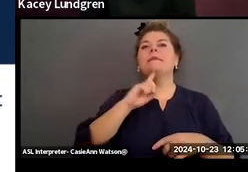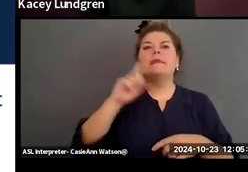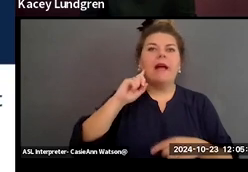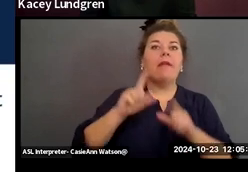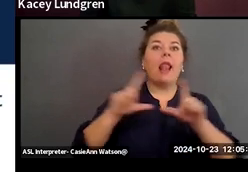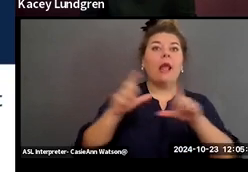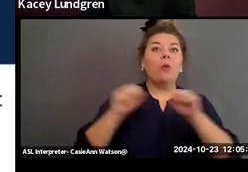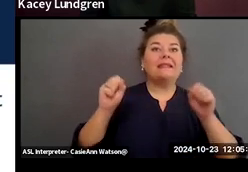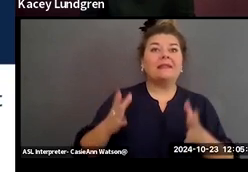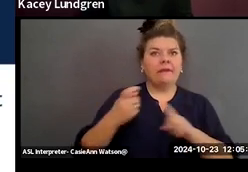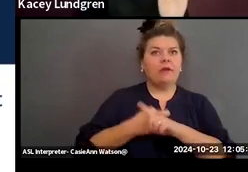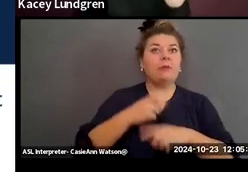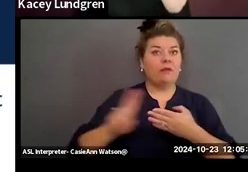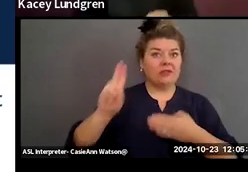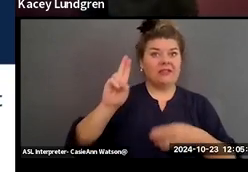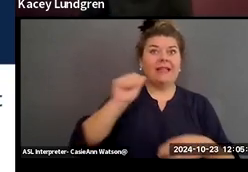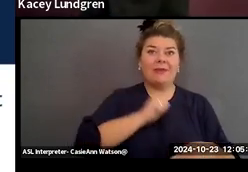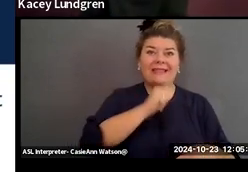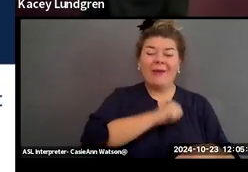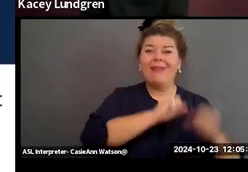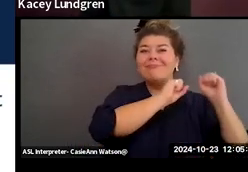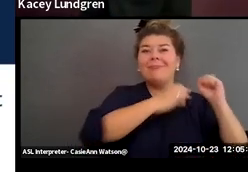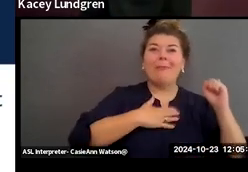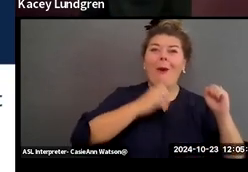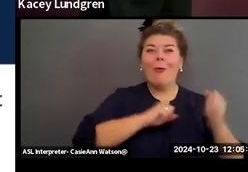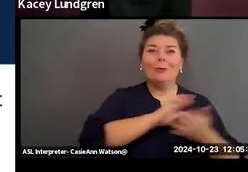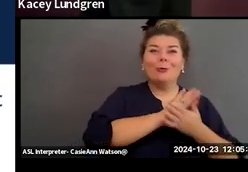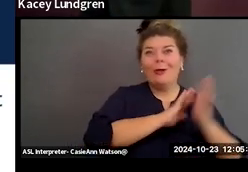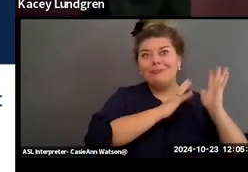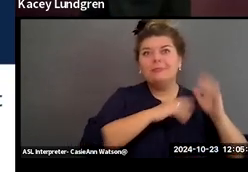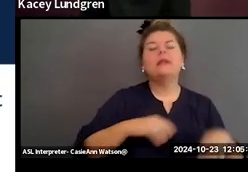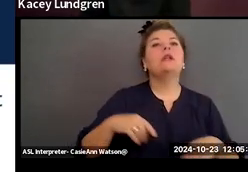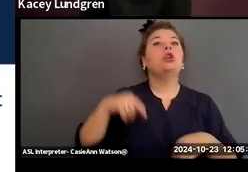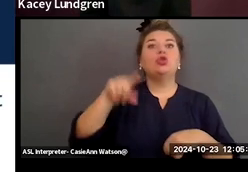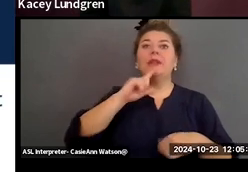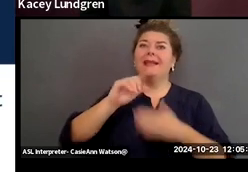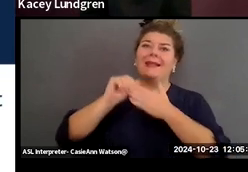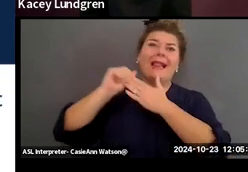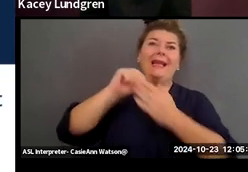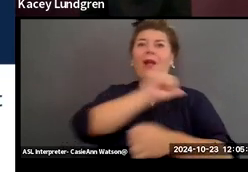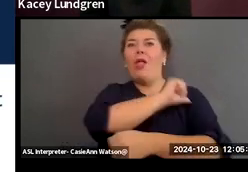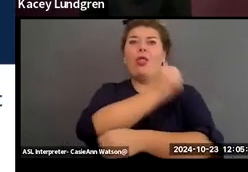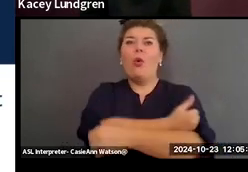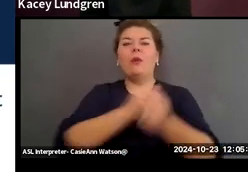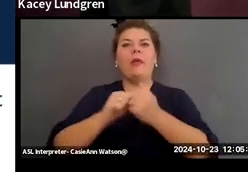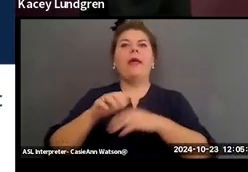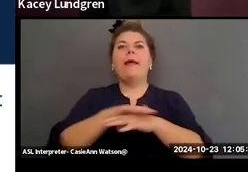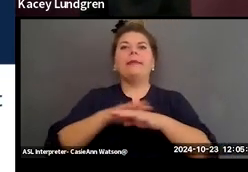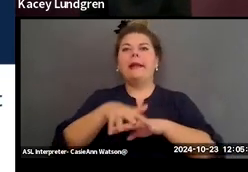from the University of Arizona, shout out to my old school, is the leading authority on Native American sign languages.